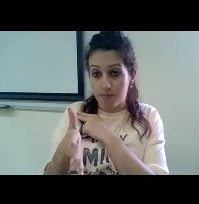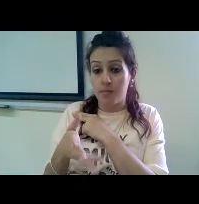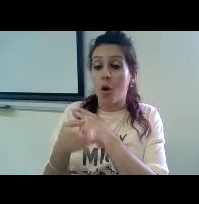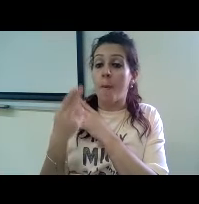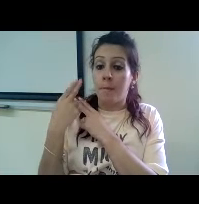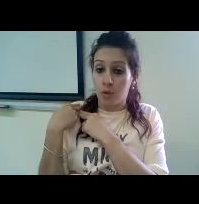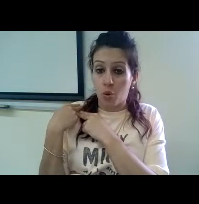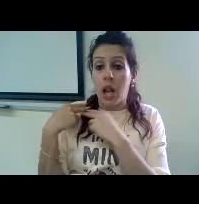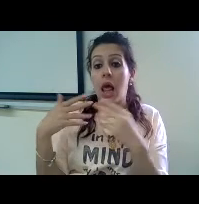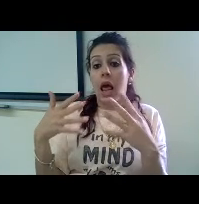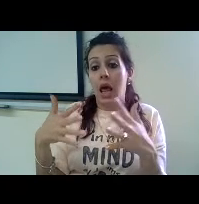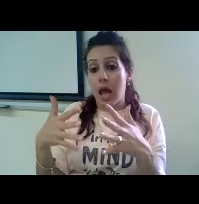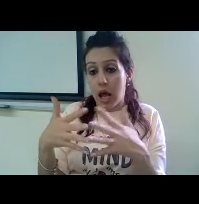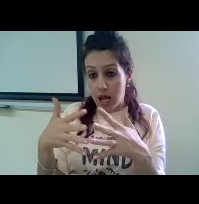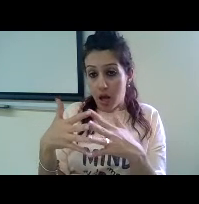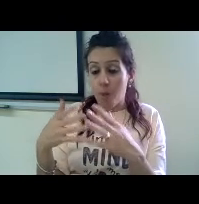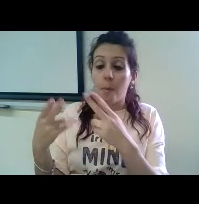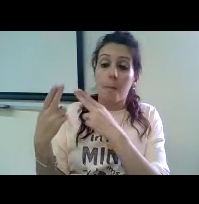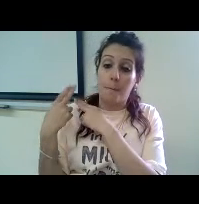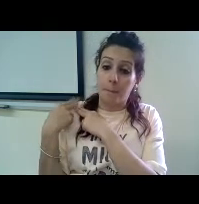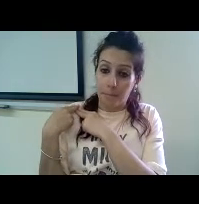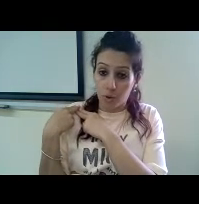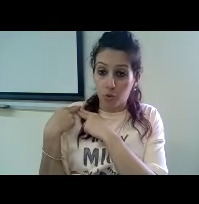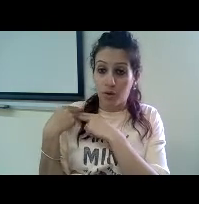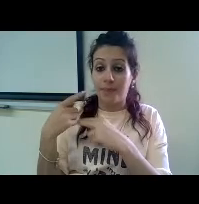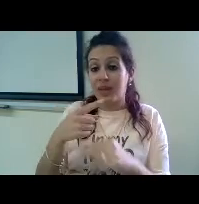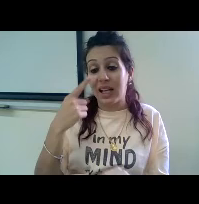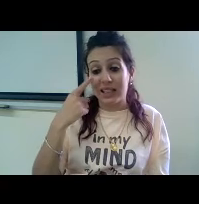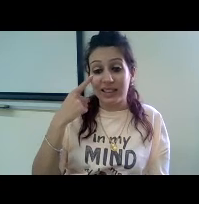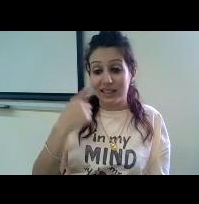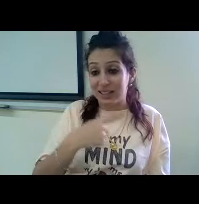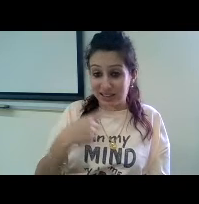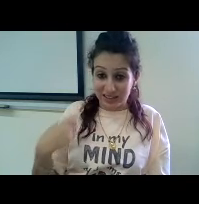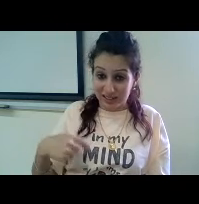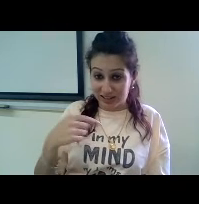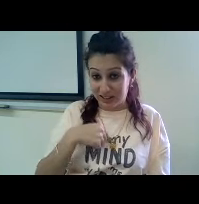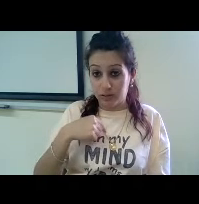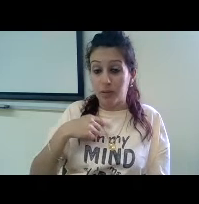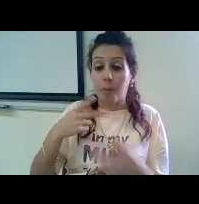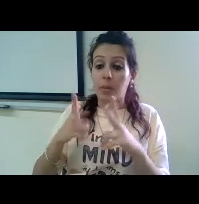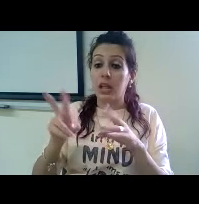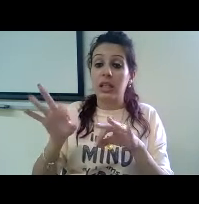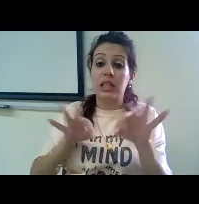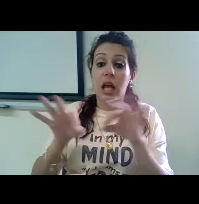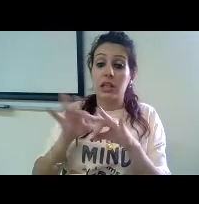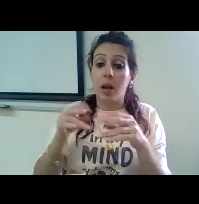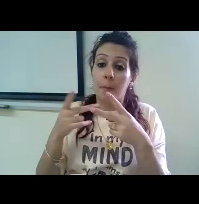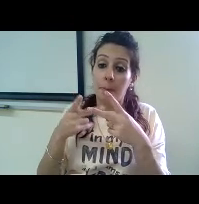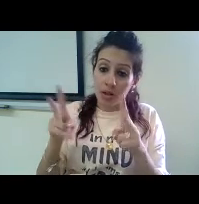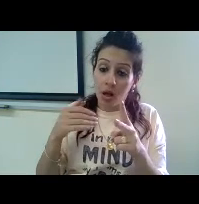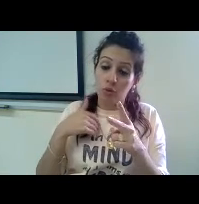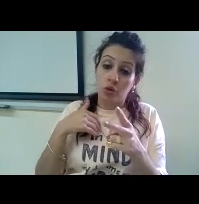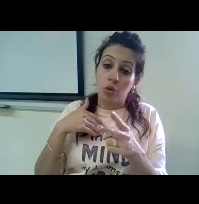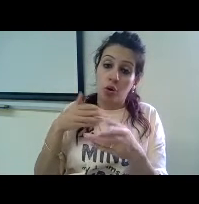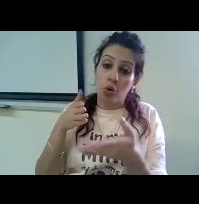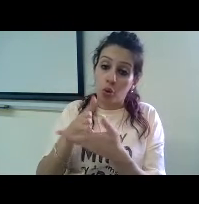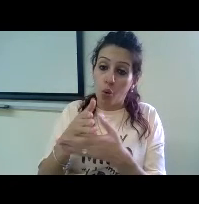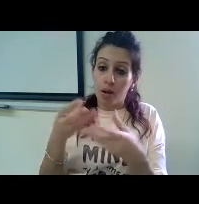Is that also as the professional We need the support from external parties,